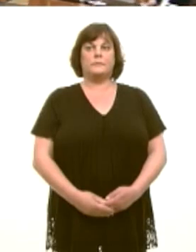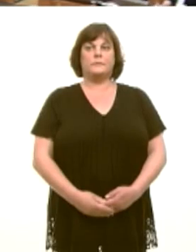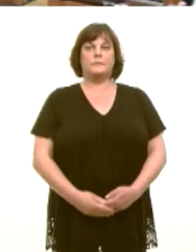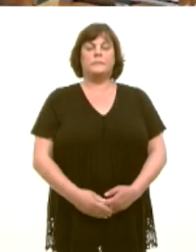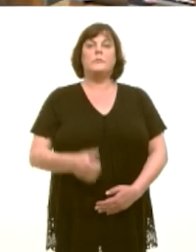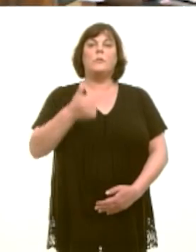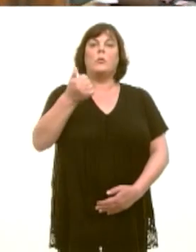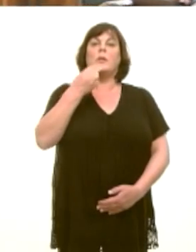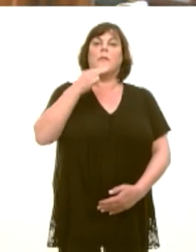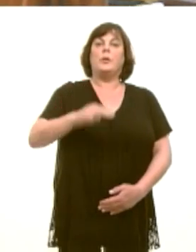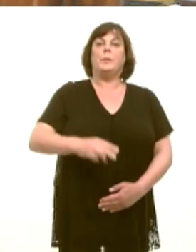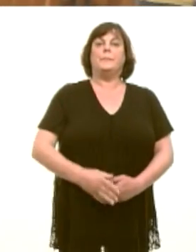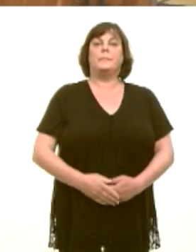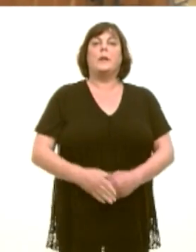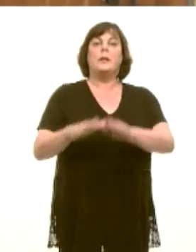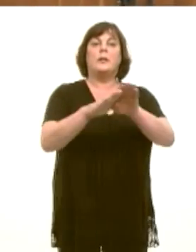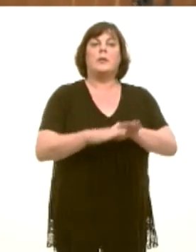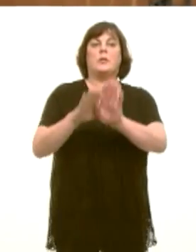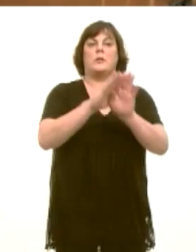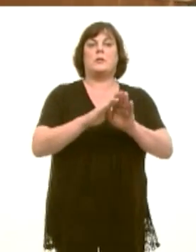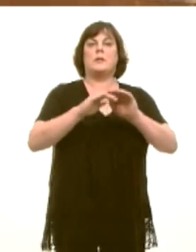Y Llywydd / The Presiding Officer: Good afternoon. The National Assembly for Wales is now in session. Y Llywydd / The Presiding Officer: The first